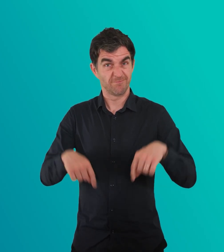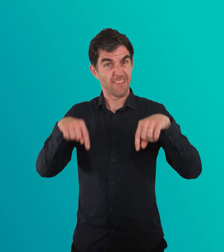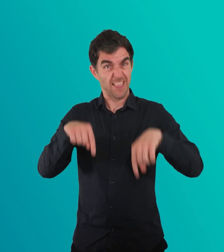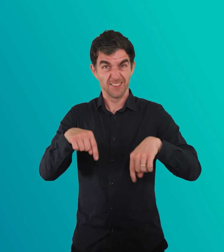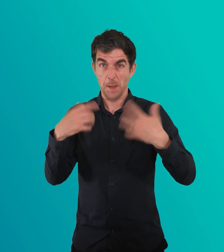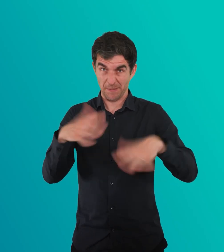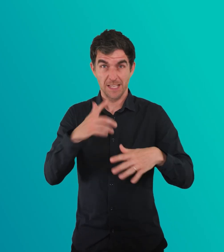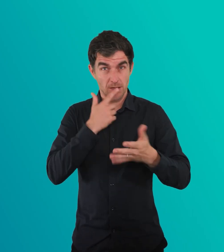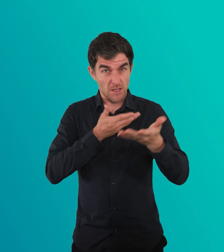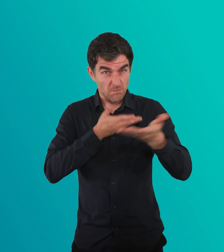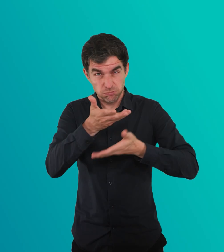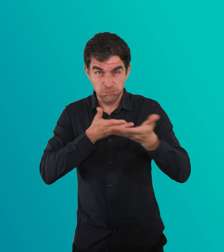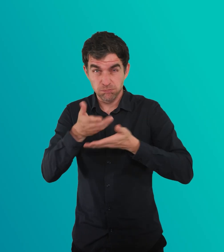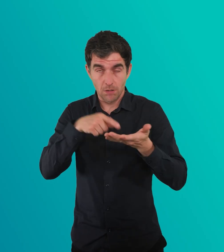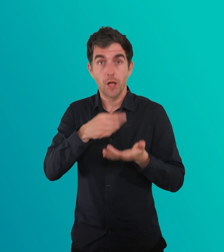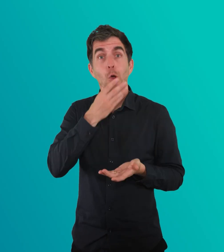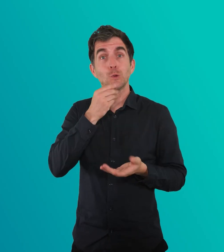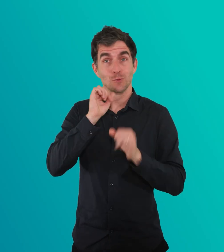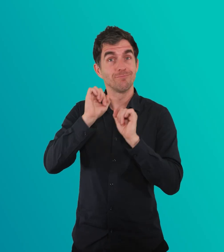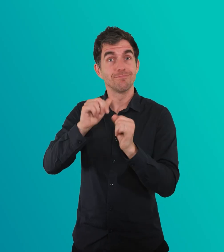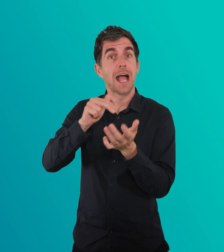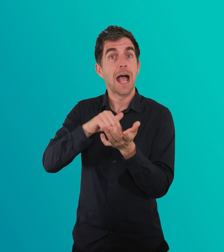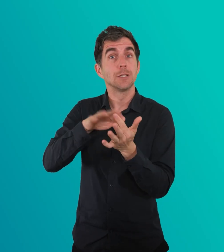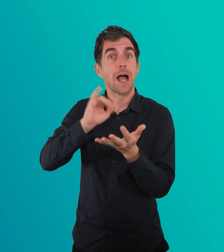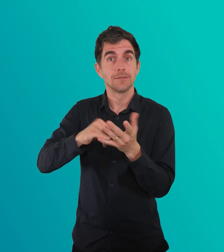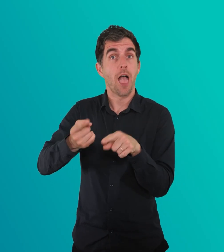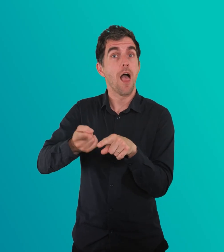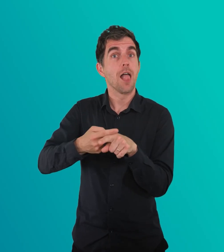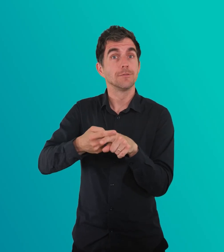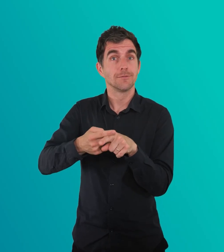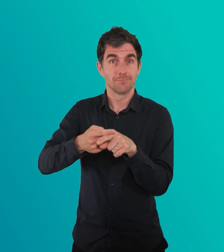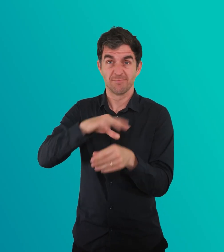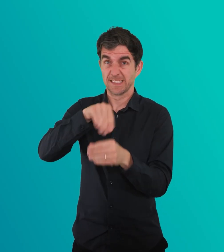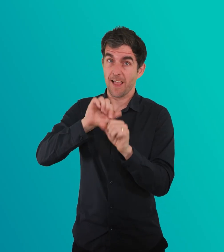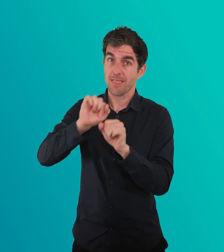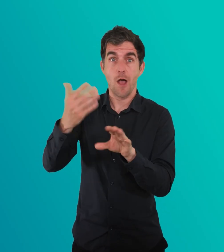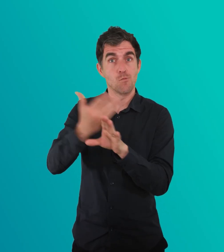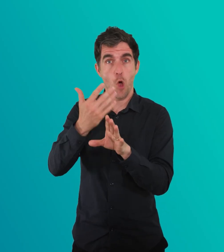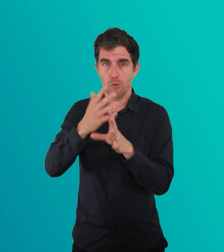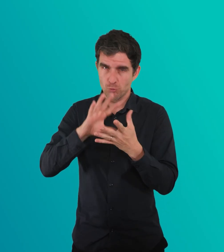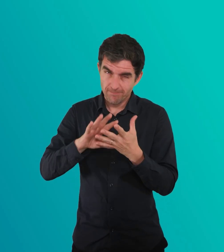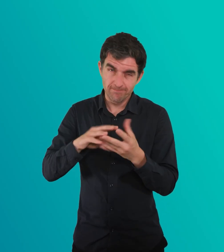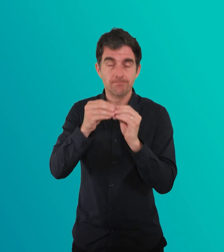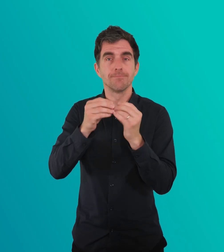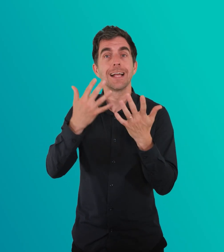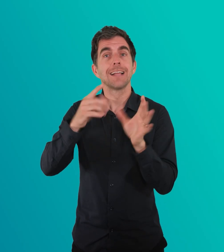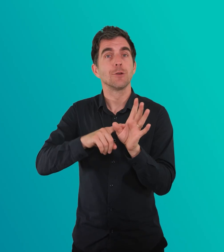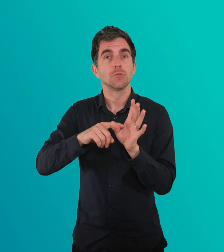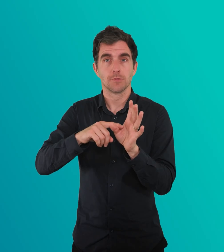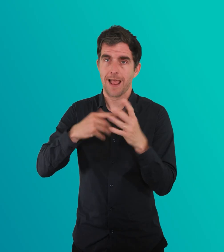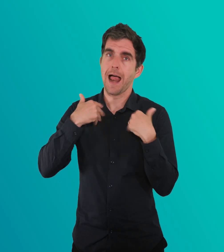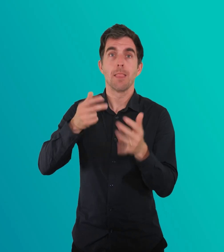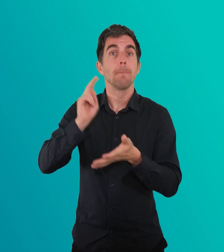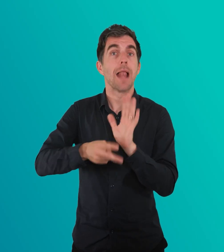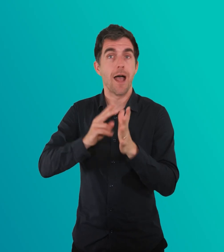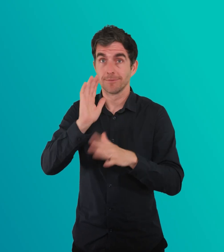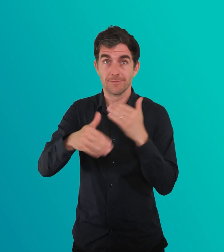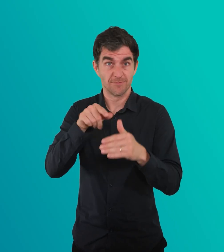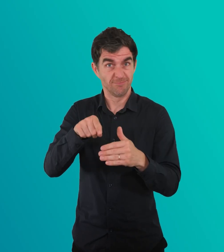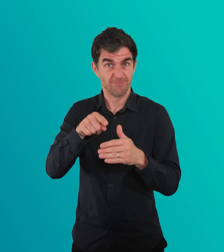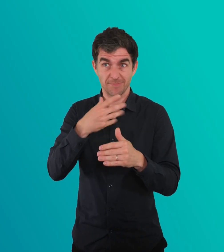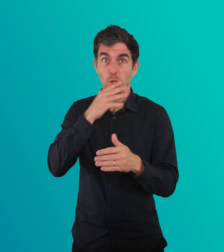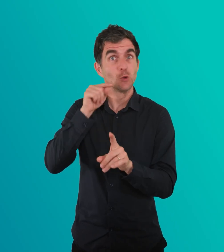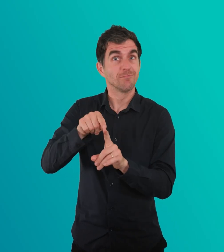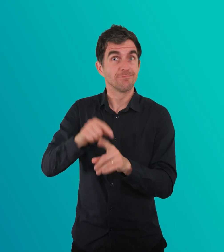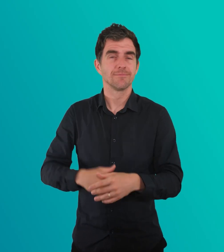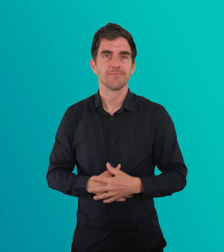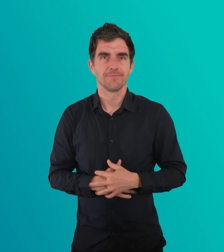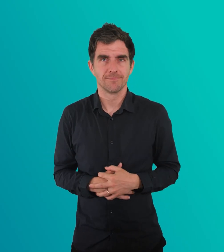This type of engagement tool was used by NHS England as part of their work to develop the 10-Year Health Plan.